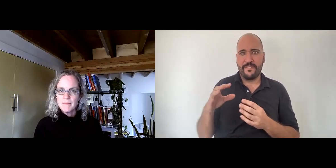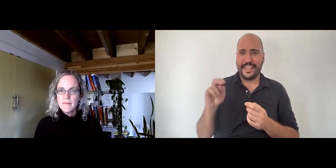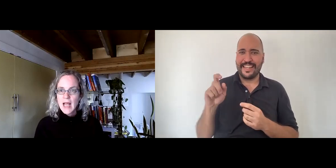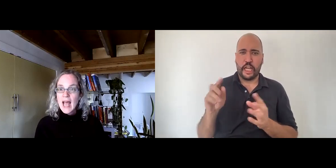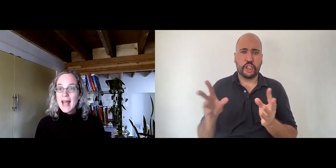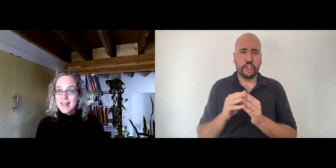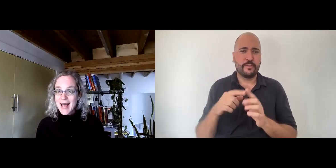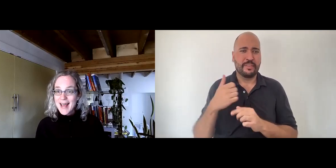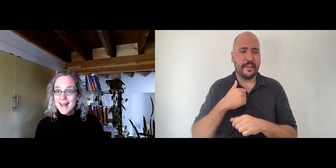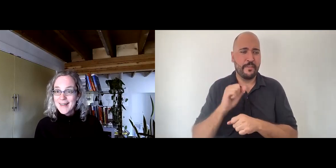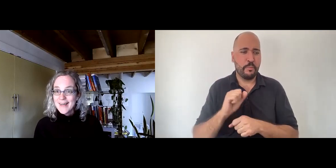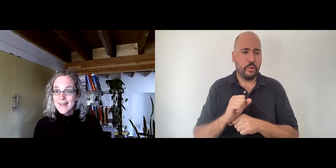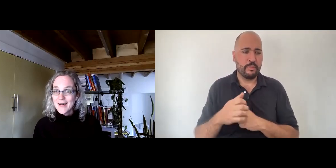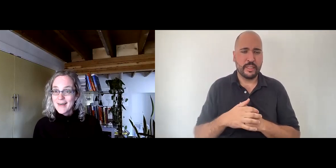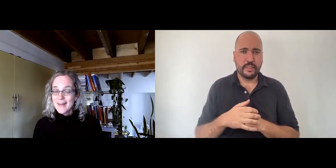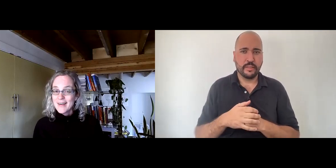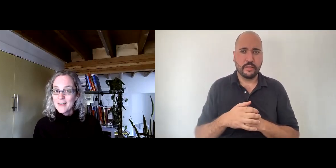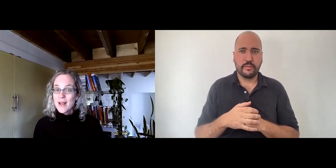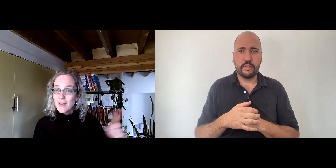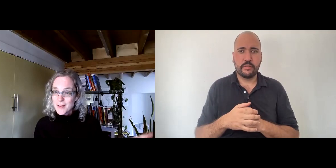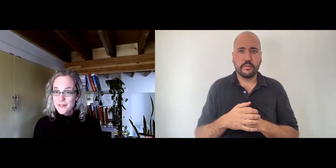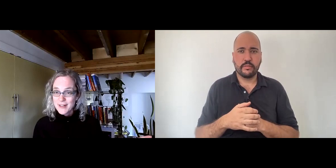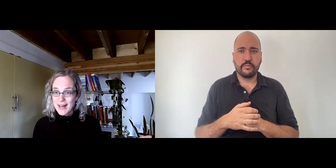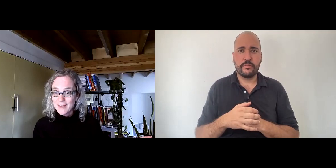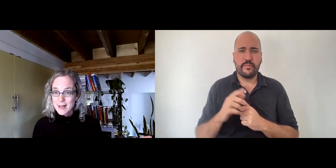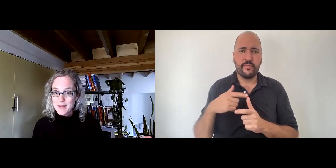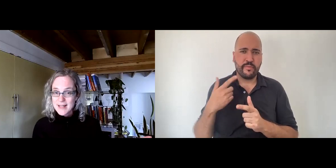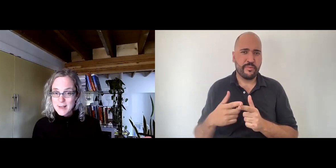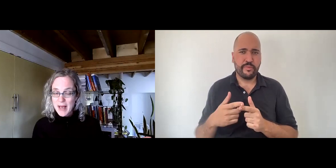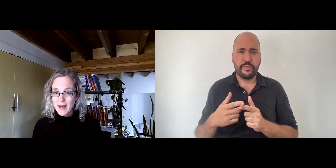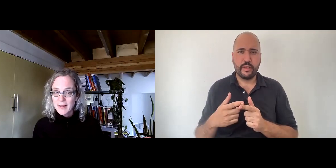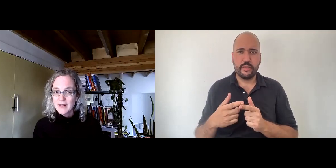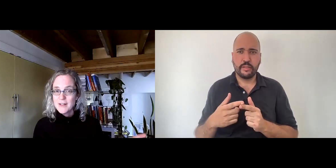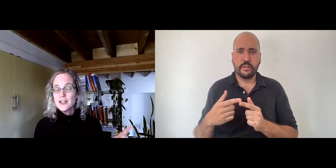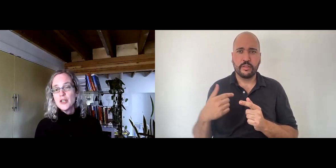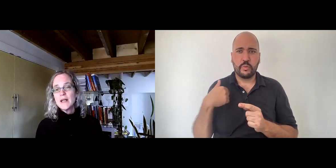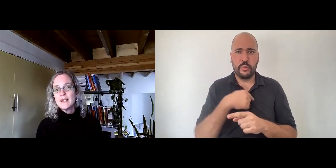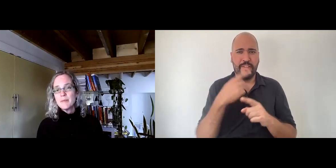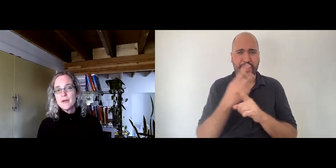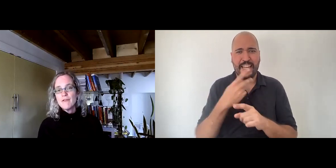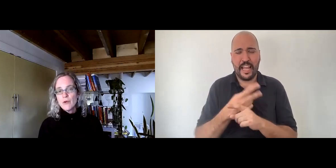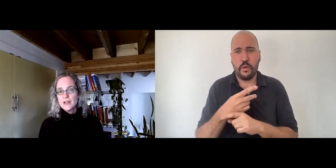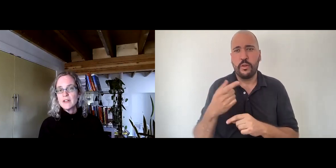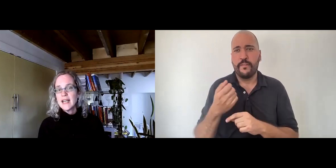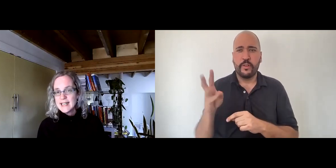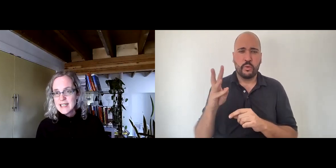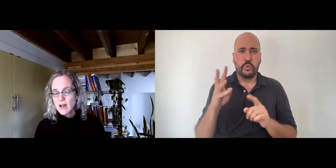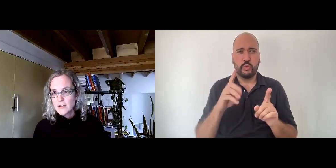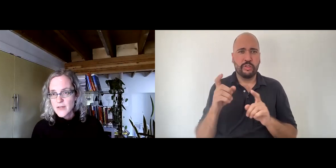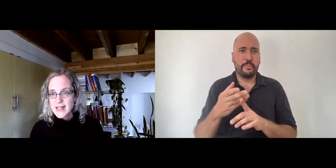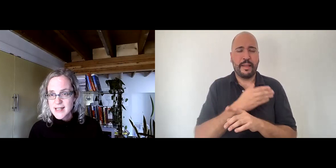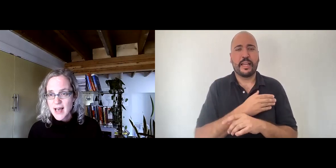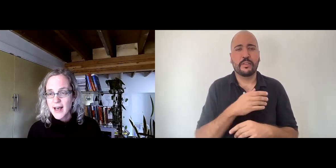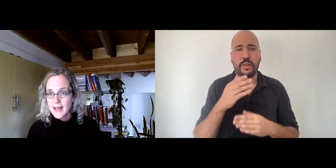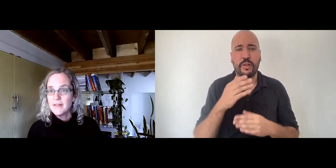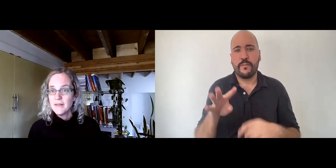And then we also figured out a couple of slides back that she would end up with $418 a SSI.